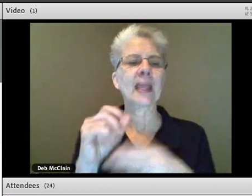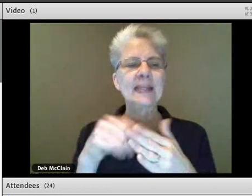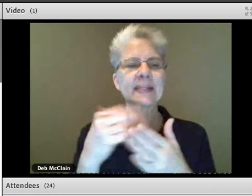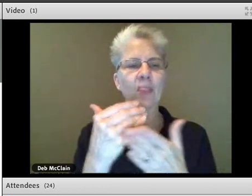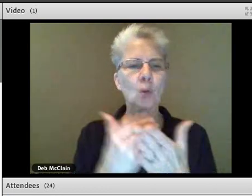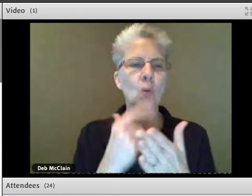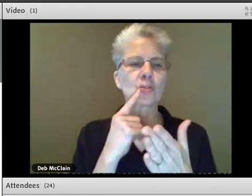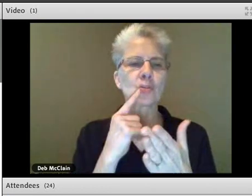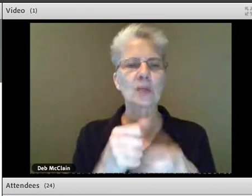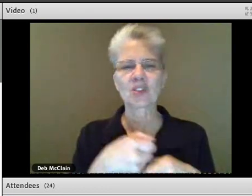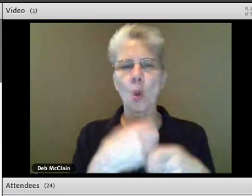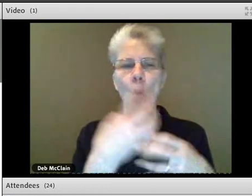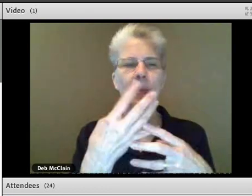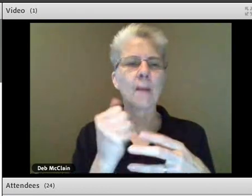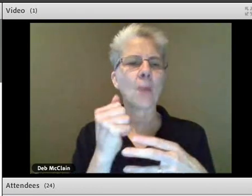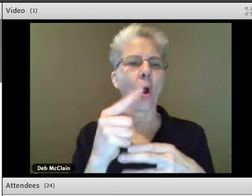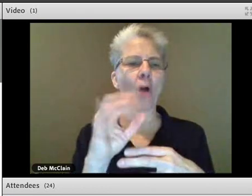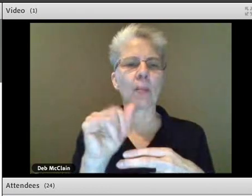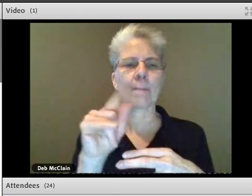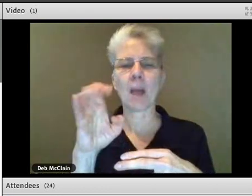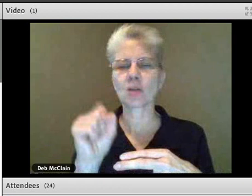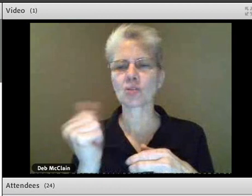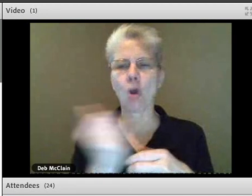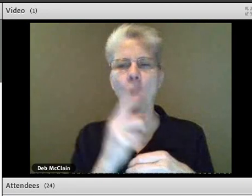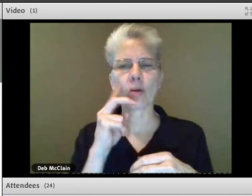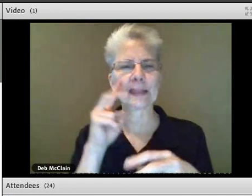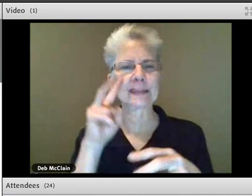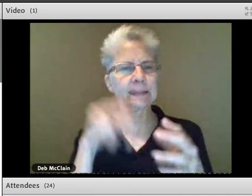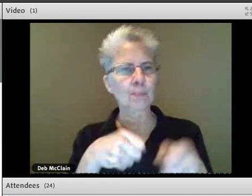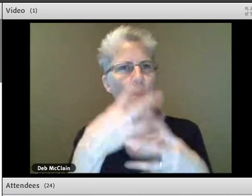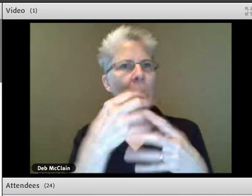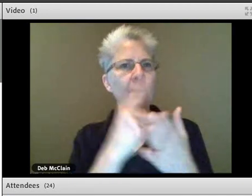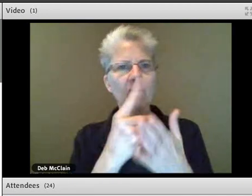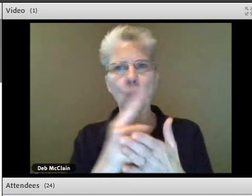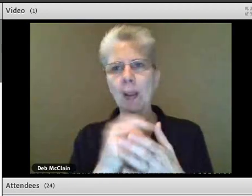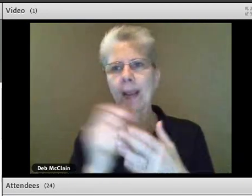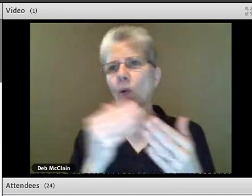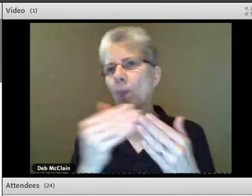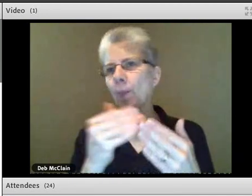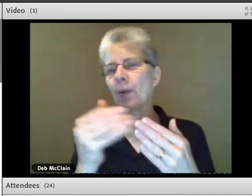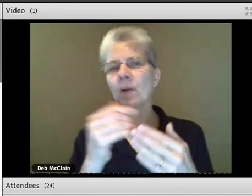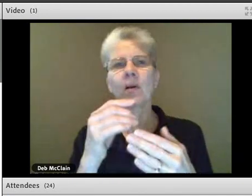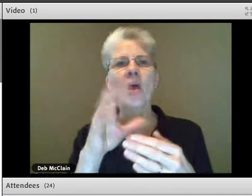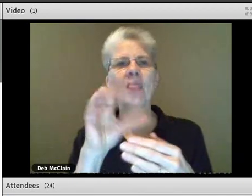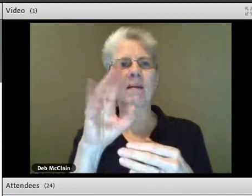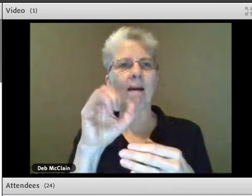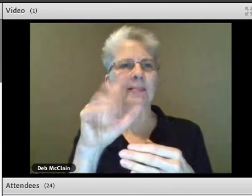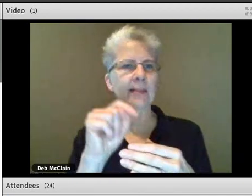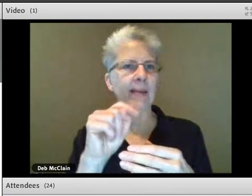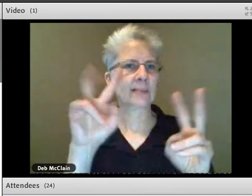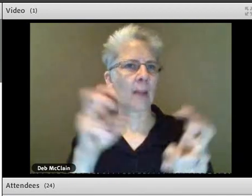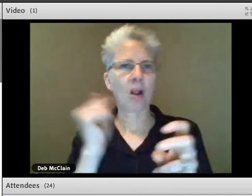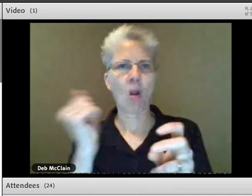you can just open up all the modules so everyone can see every week or every content topic.